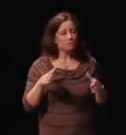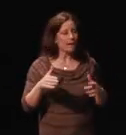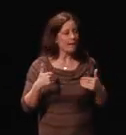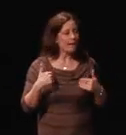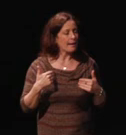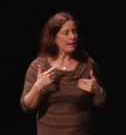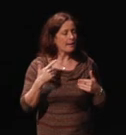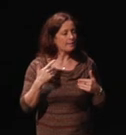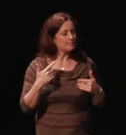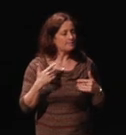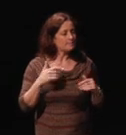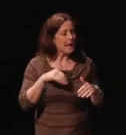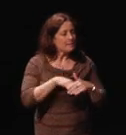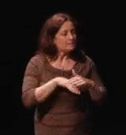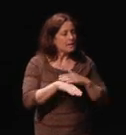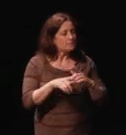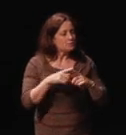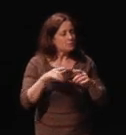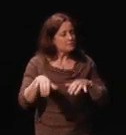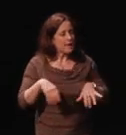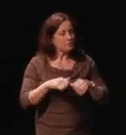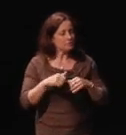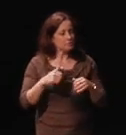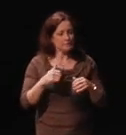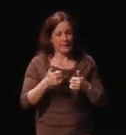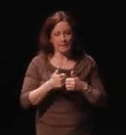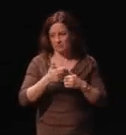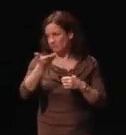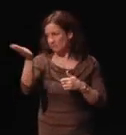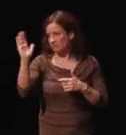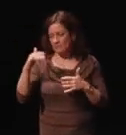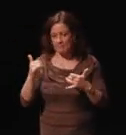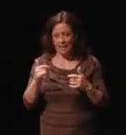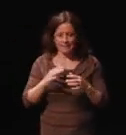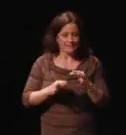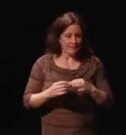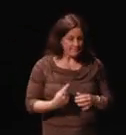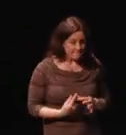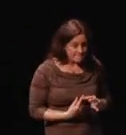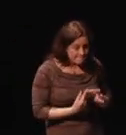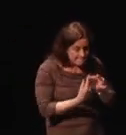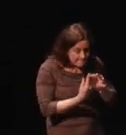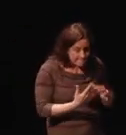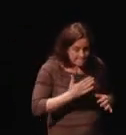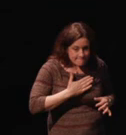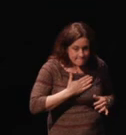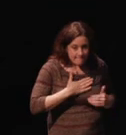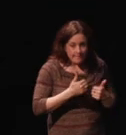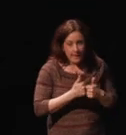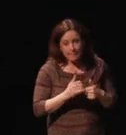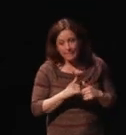it gave people access to standard games everyone's playing, rather than custom things that may have a system adder.